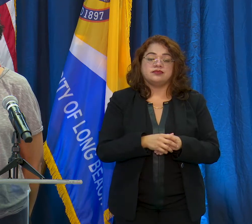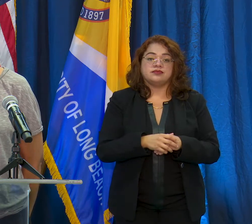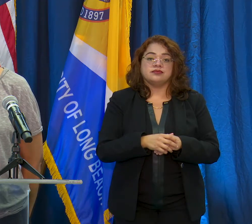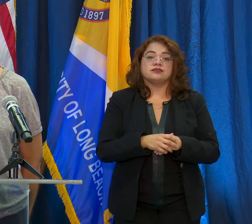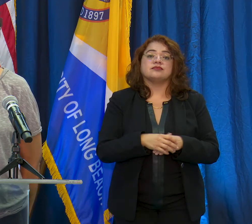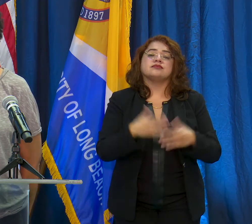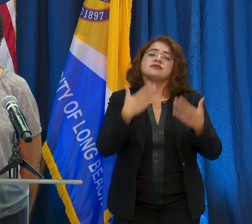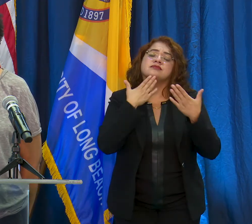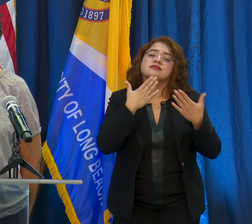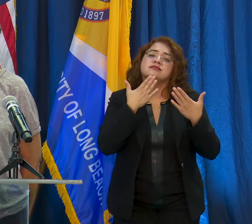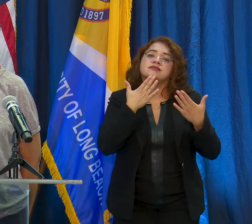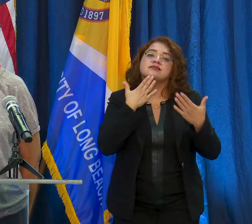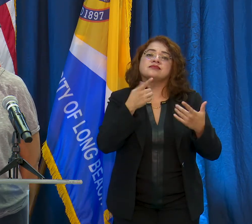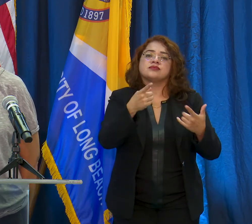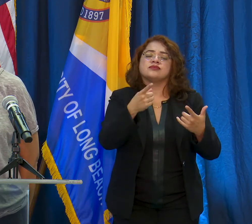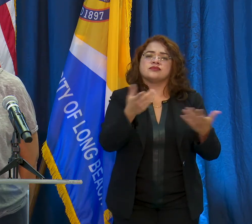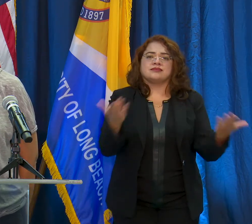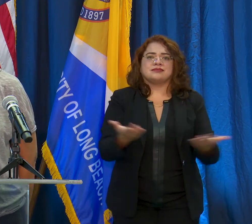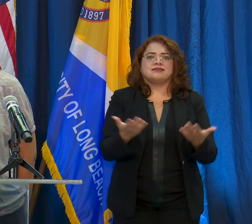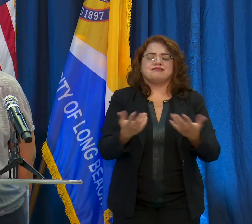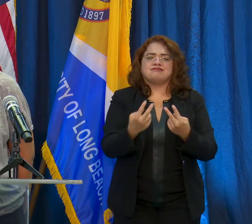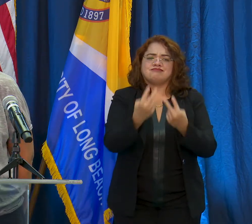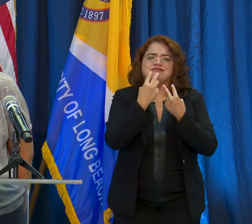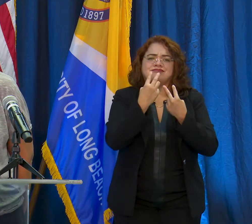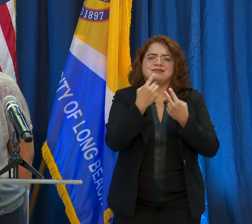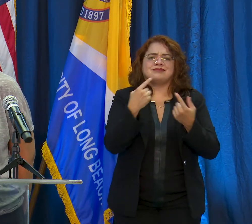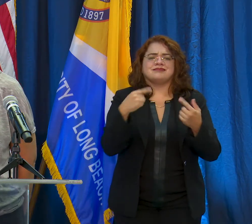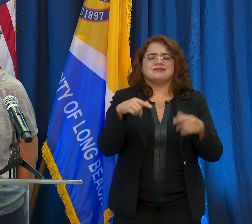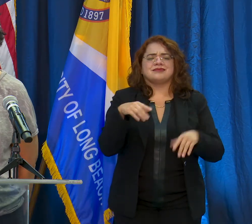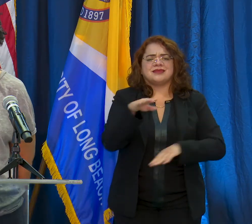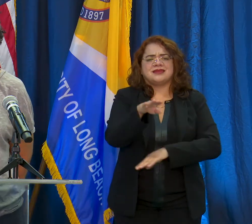Thank you for being here with us this afternoon.